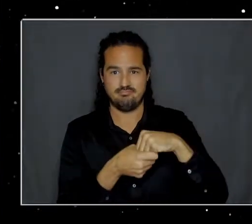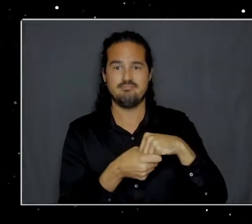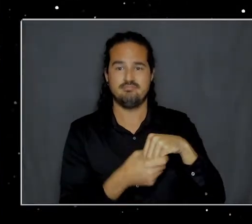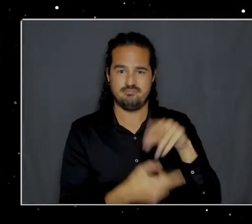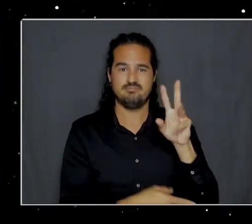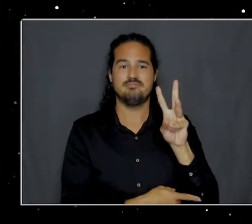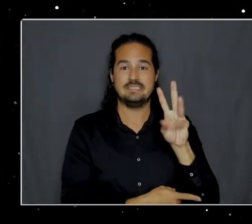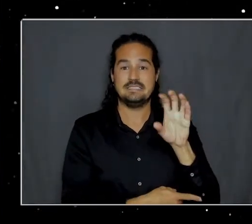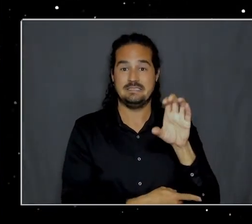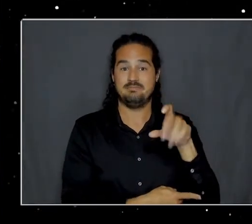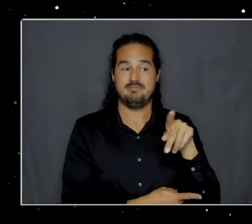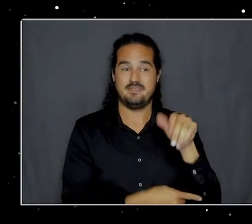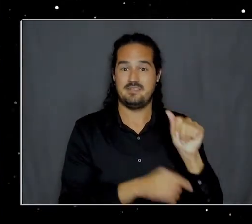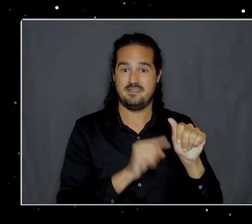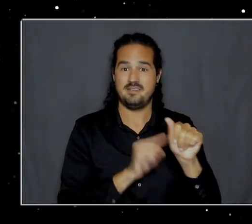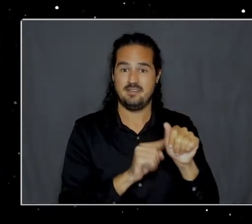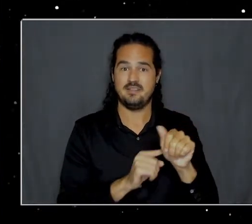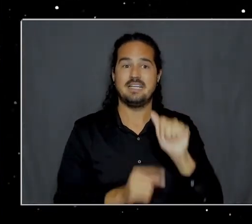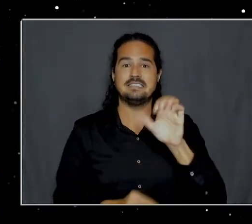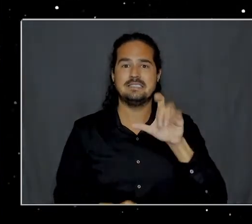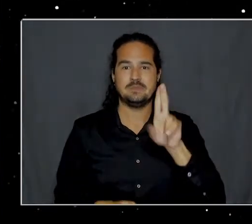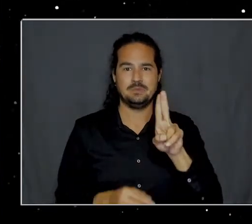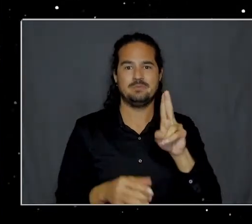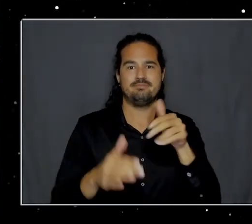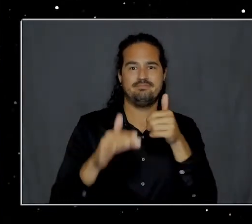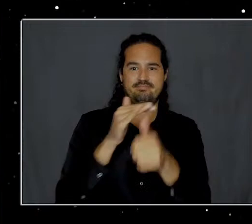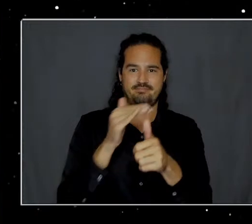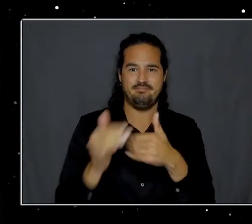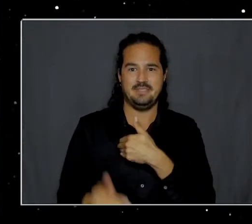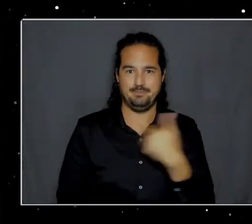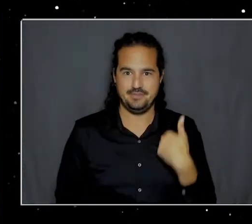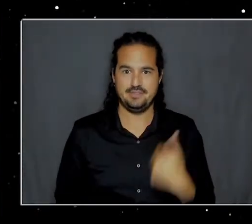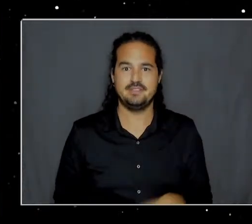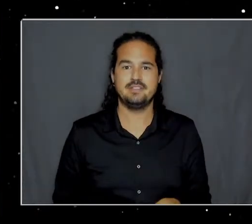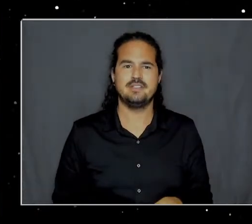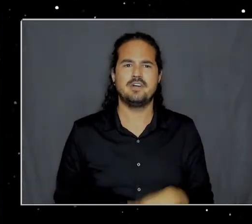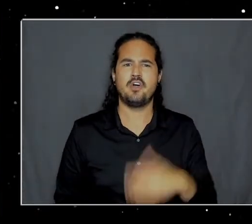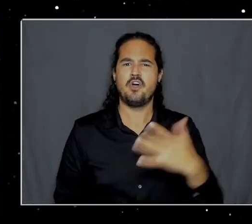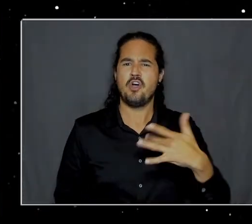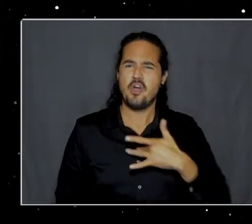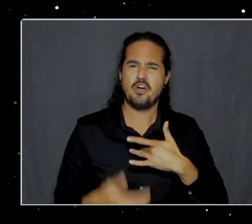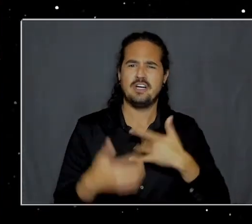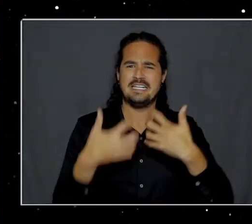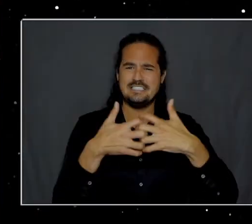NOT FOR THE PASSION AND DEDICATION OF THE WASHINGTON COALITION FOR POLICE ACCOUNTABILITY.